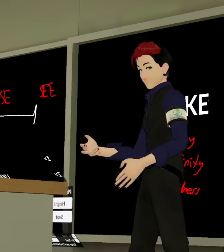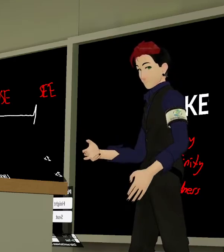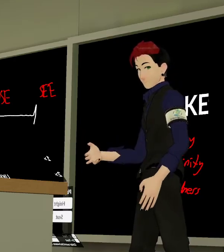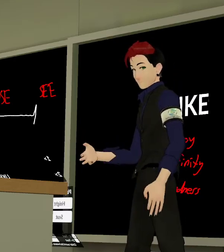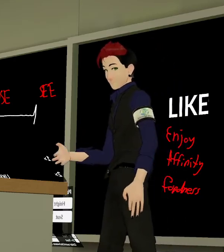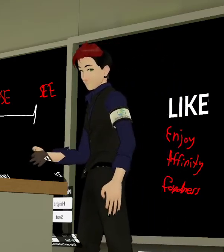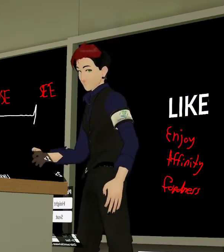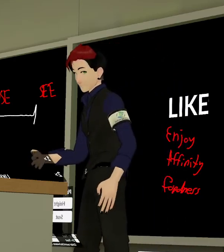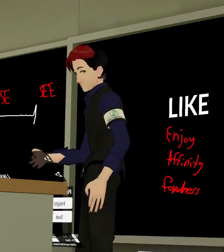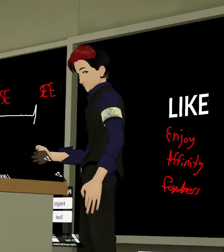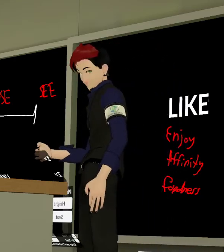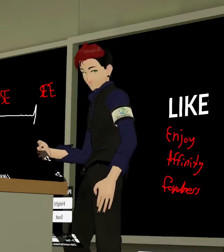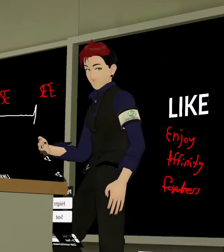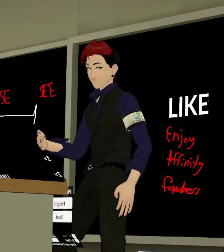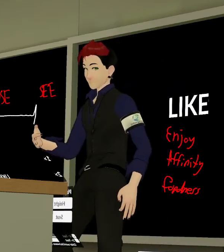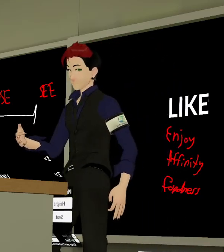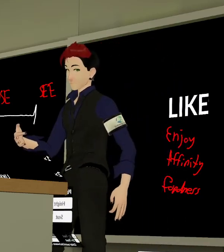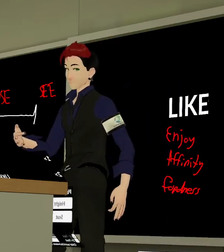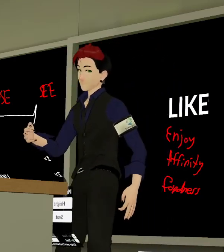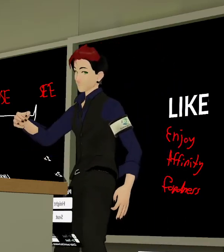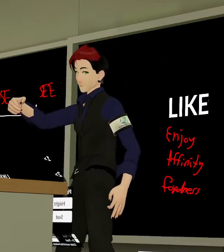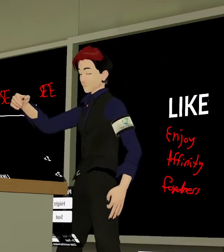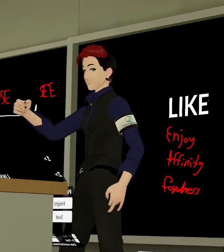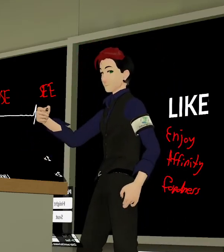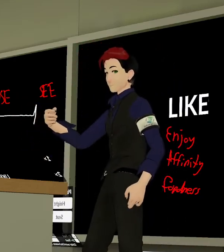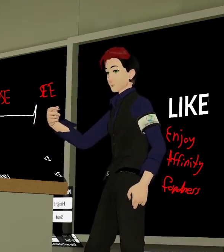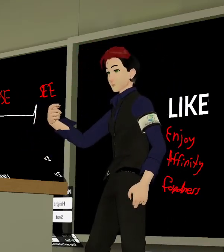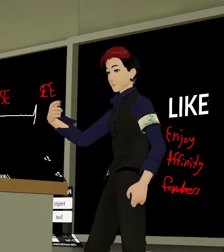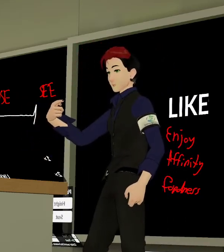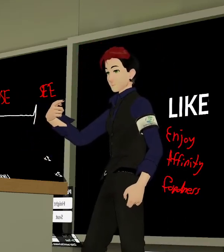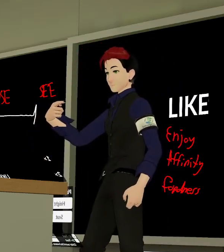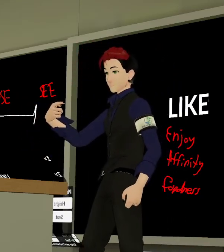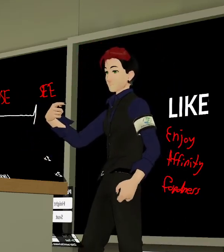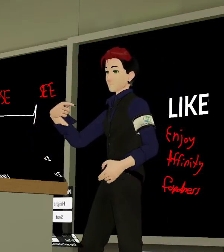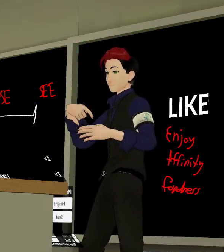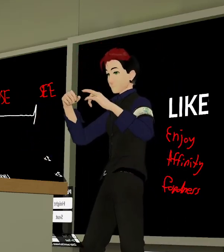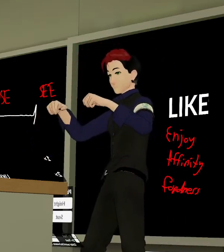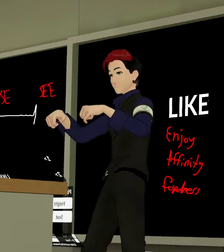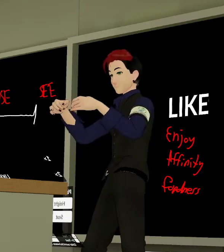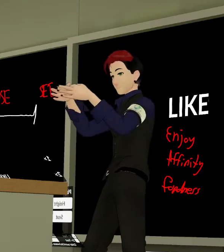Student : uh same i guess like